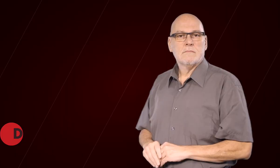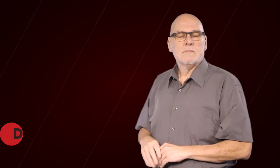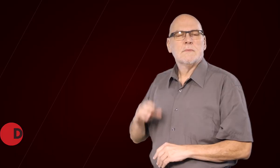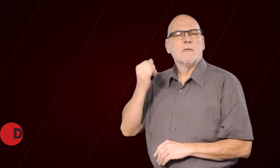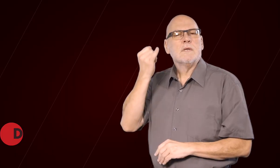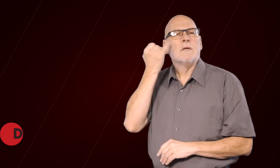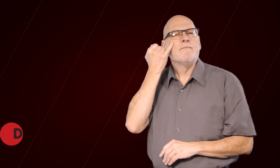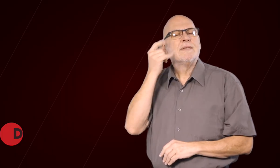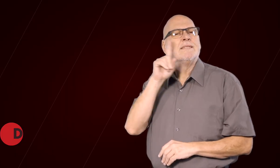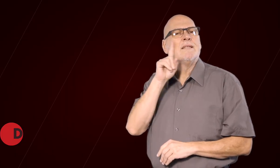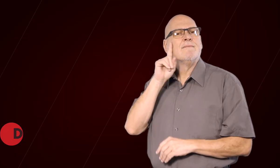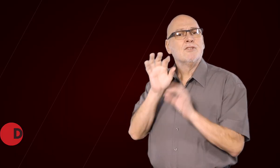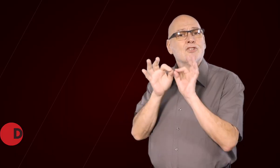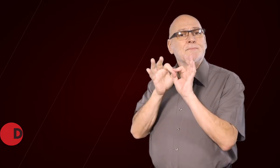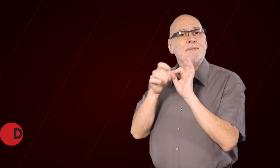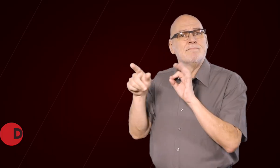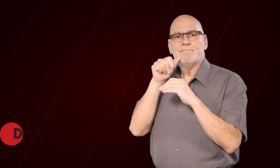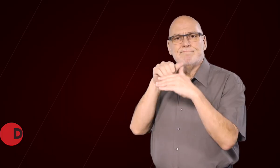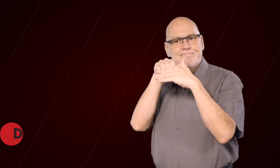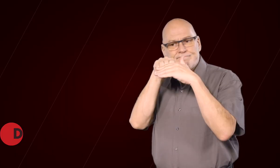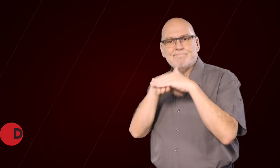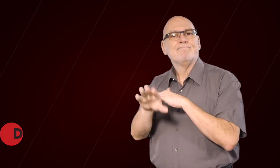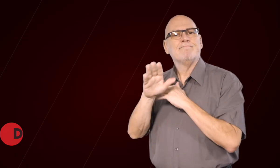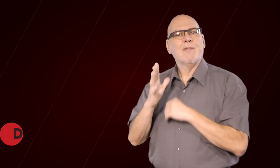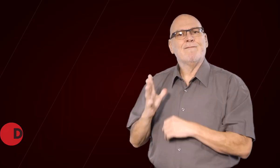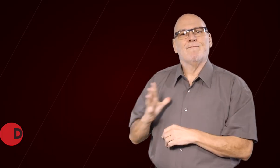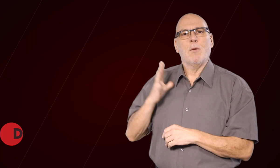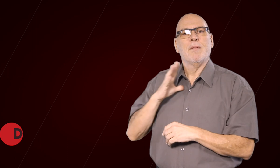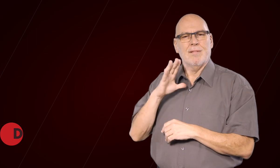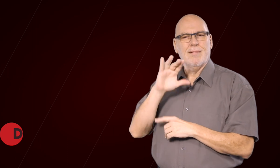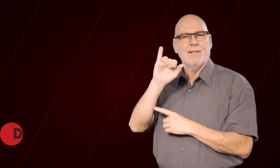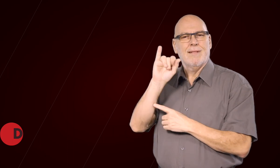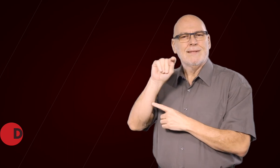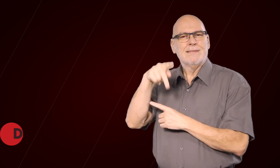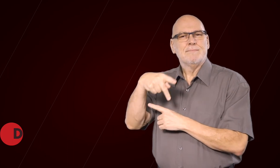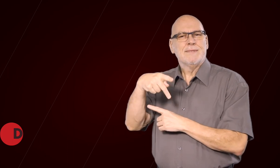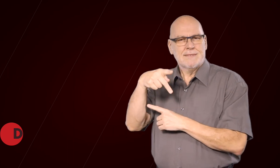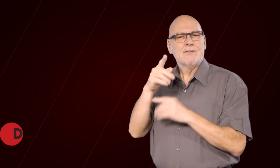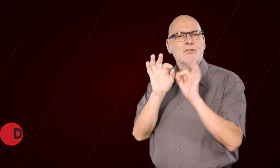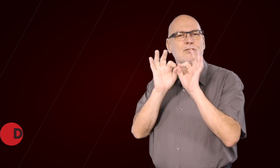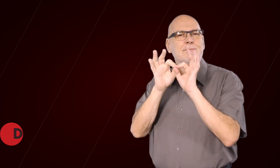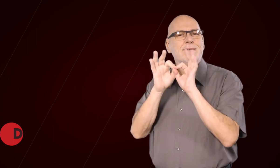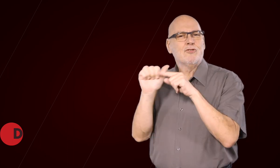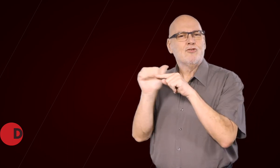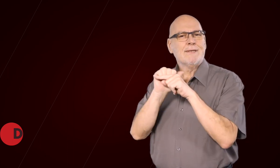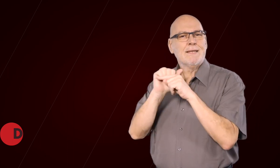[ANSELMO]: If Deaf Interpreters do not enroll in a formal Interpreter